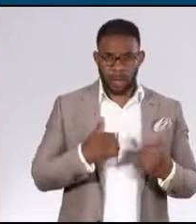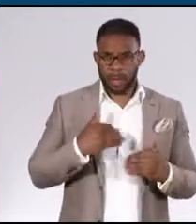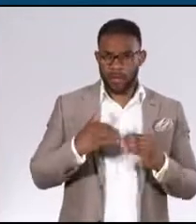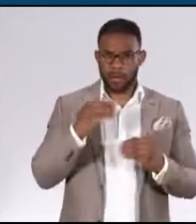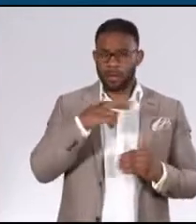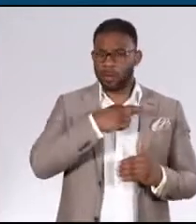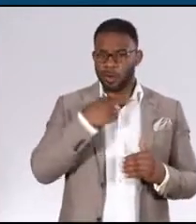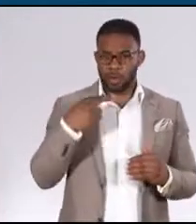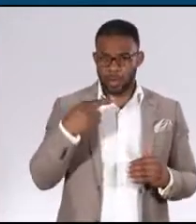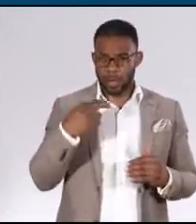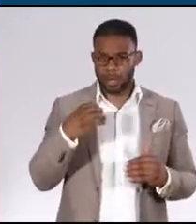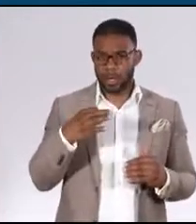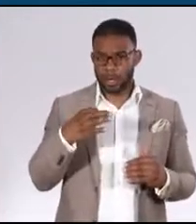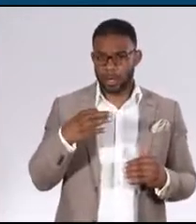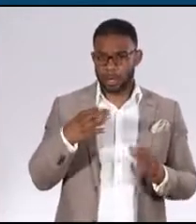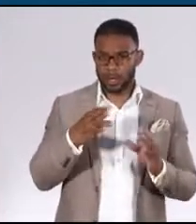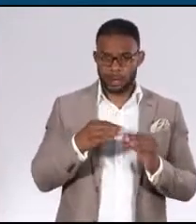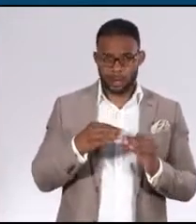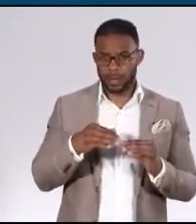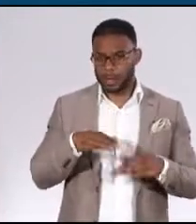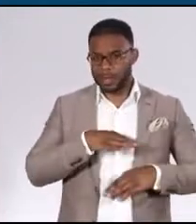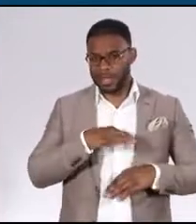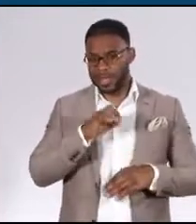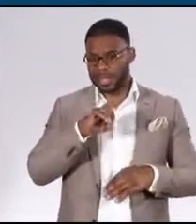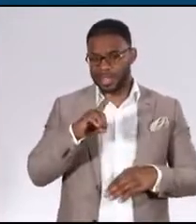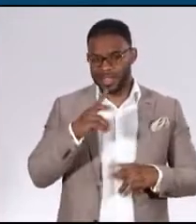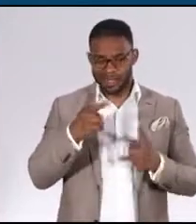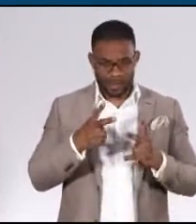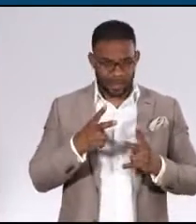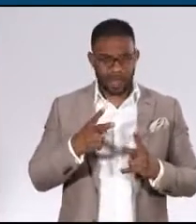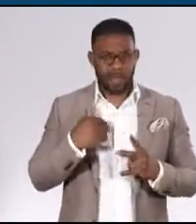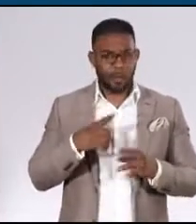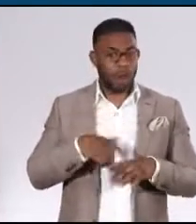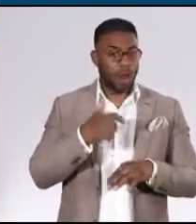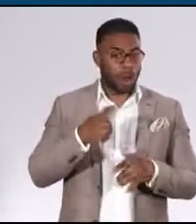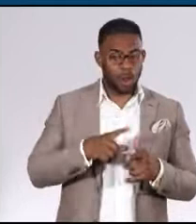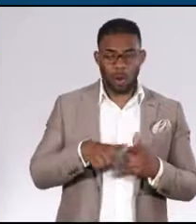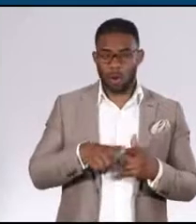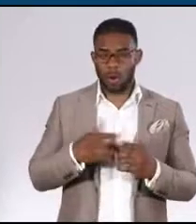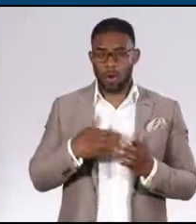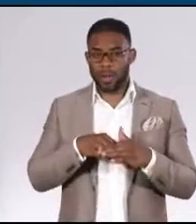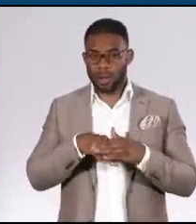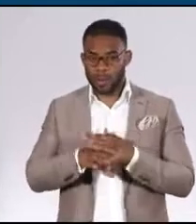of uh a meeting, aed visit of having a longer or uh reemission to the hospital over time.